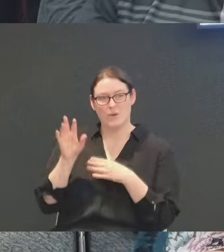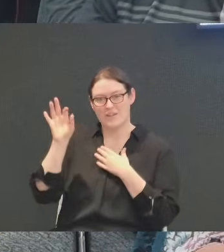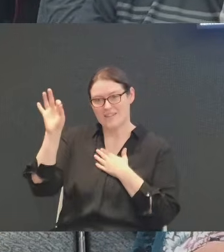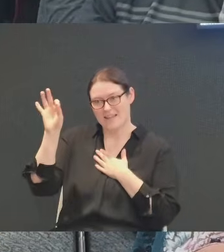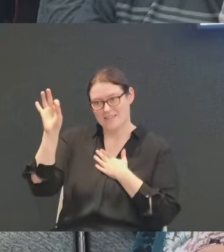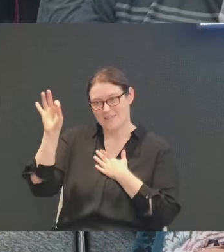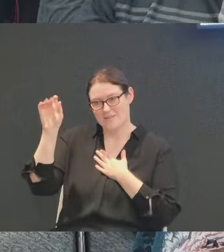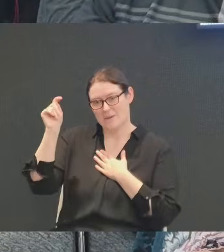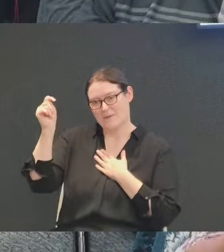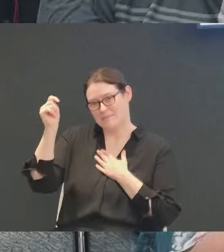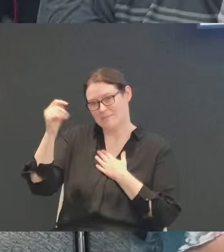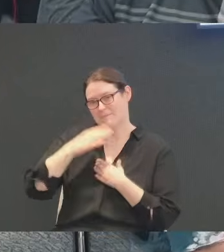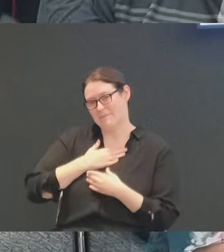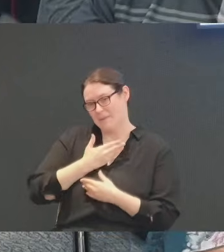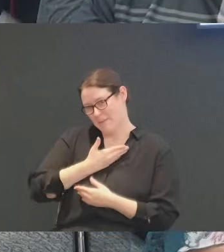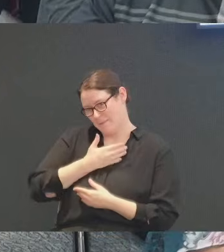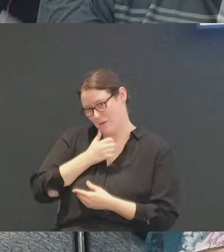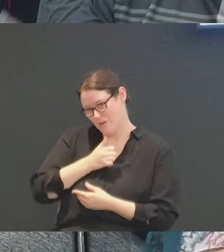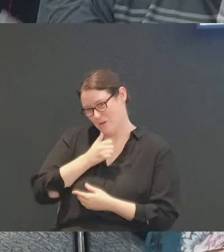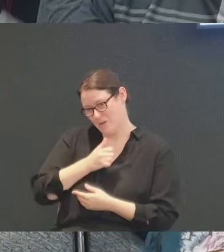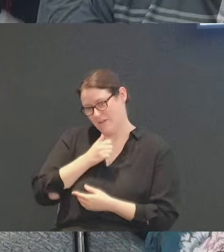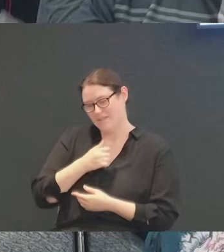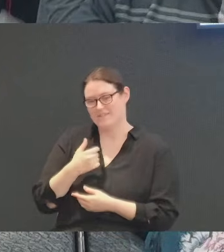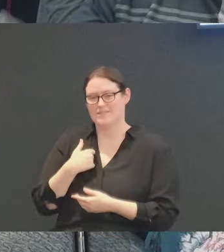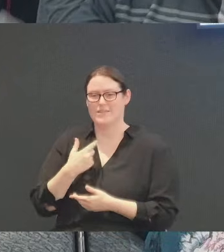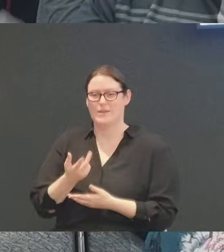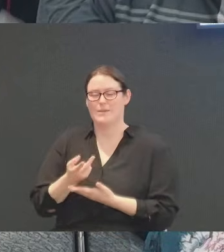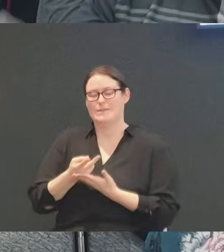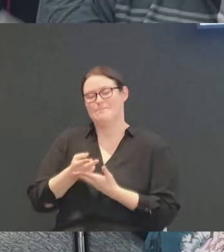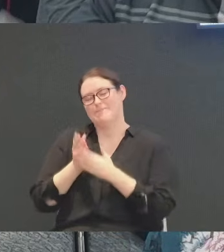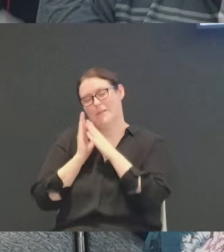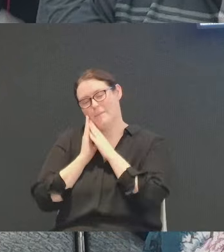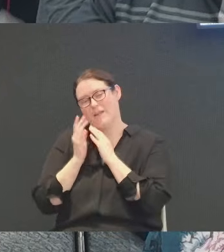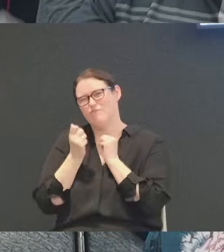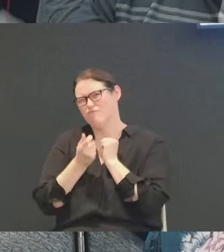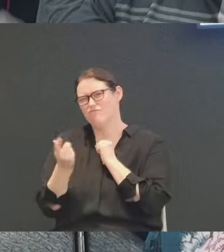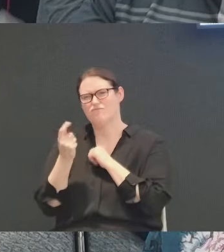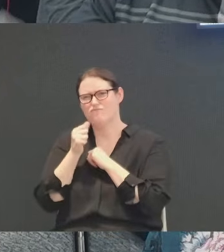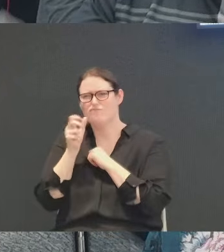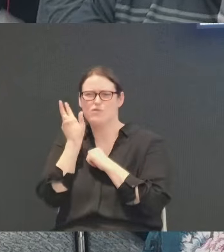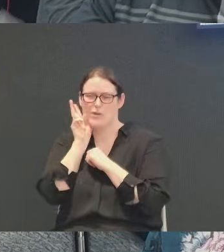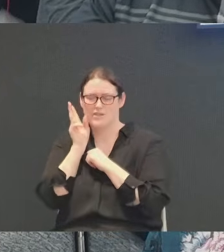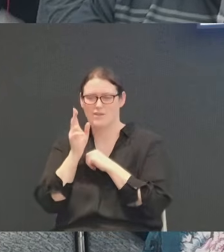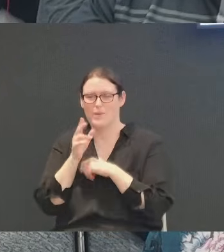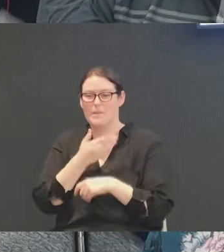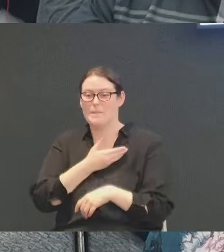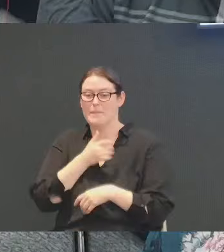my baby girl. We were laying I was laying in bed several nights ago and my baby girl runs into my